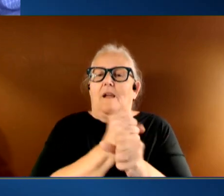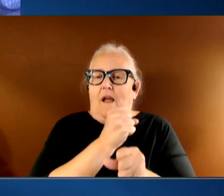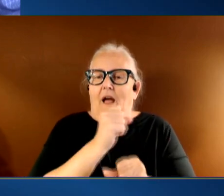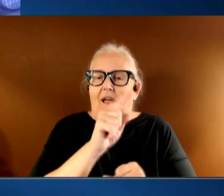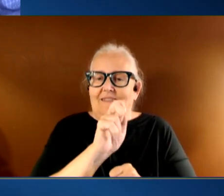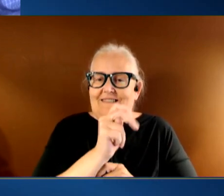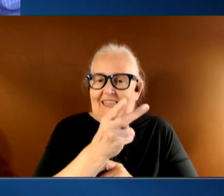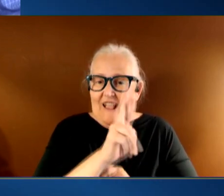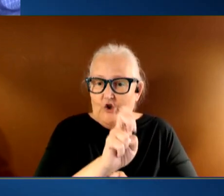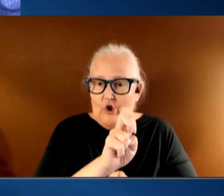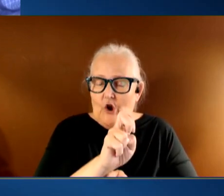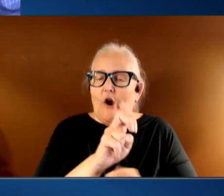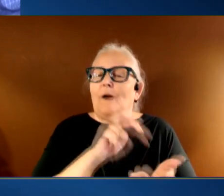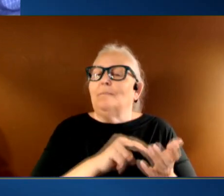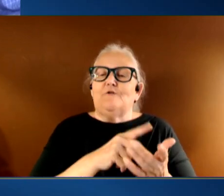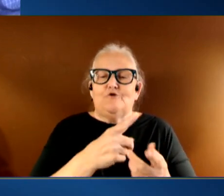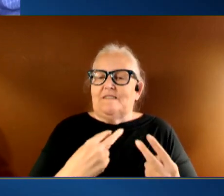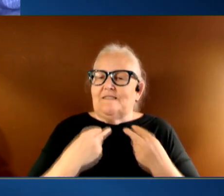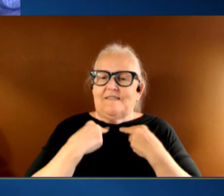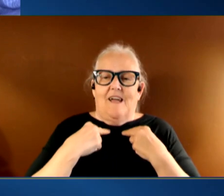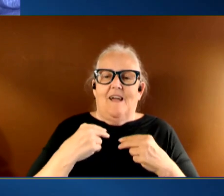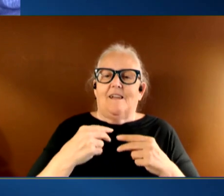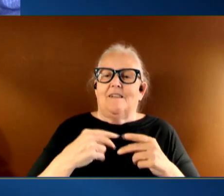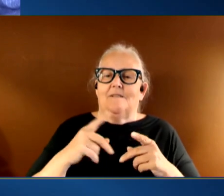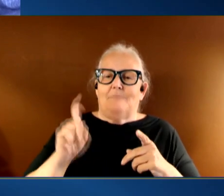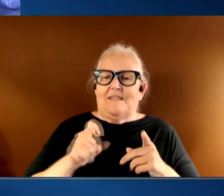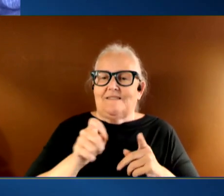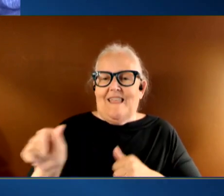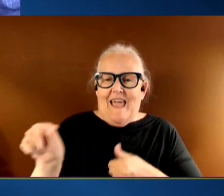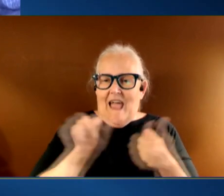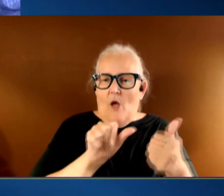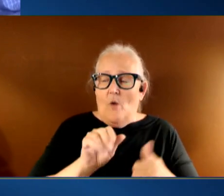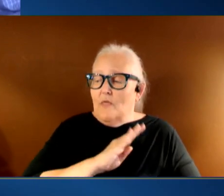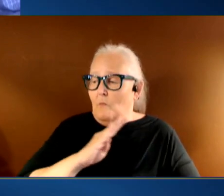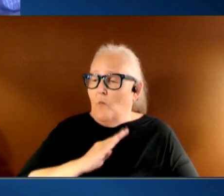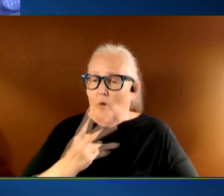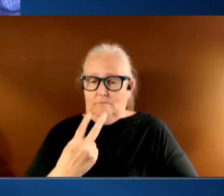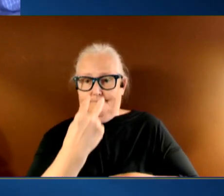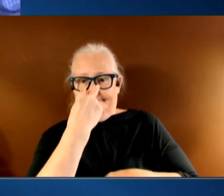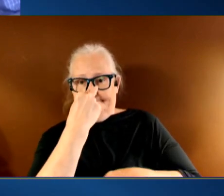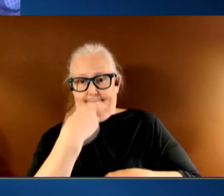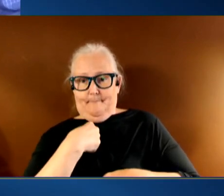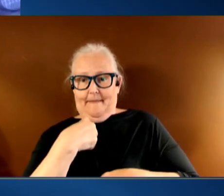You need to go." And the board said, "You're going to run it, so you go run it." And so,